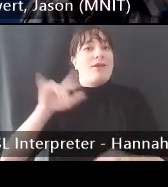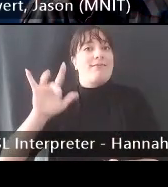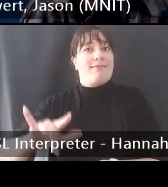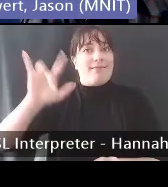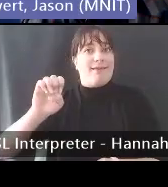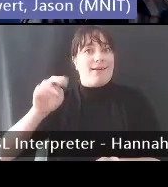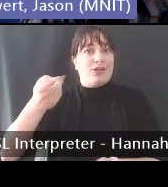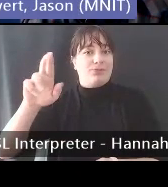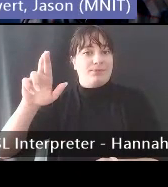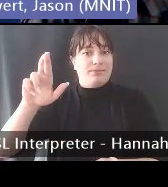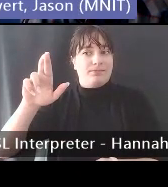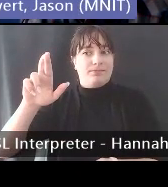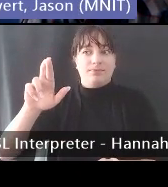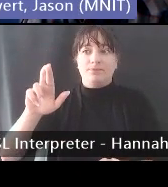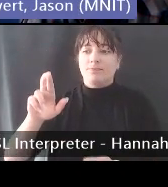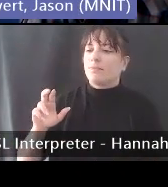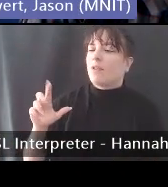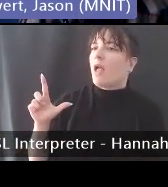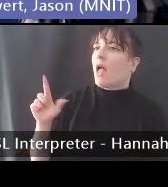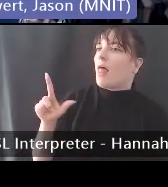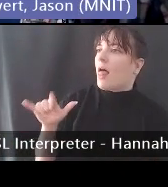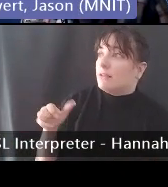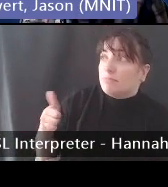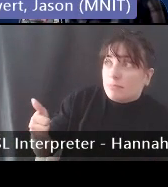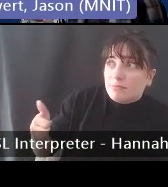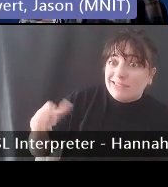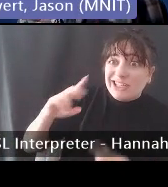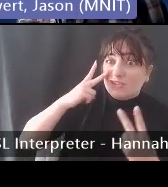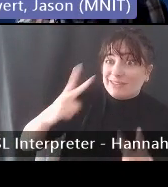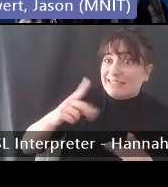Can you see the screen? Yes, thank you, Lolly.